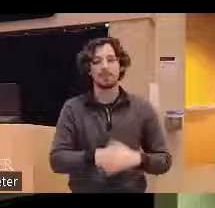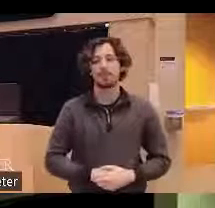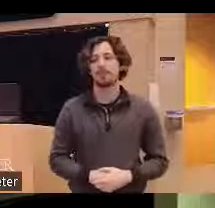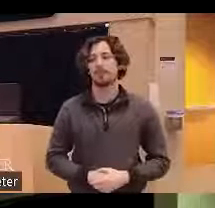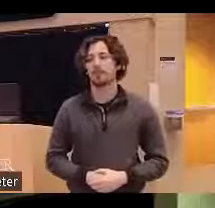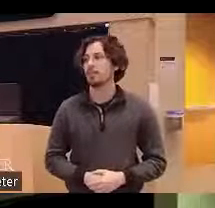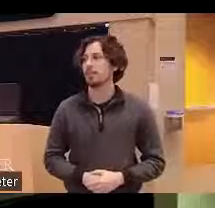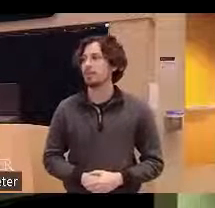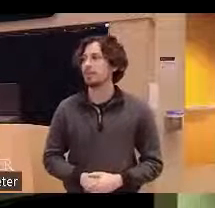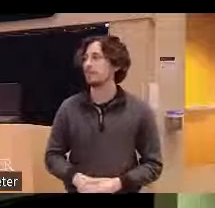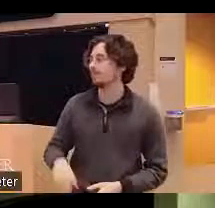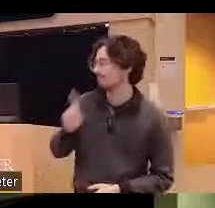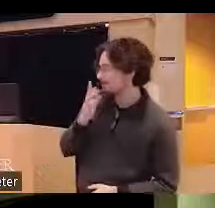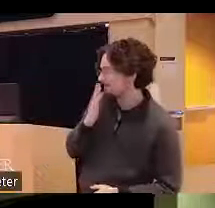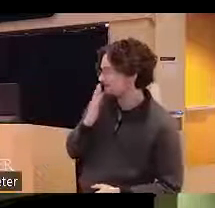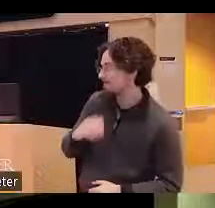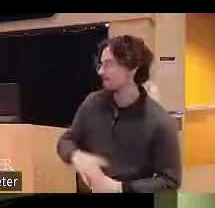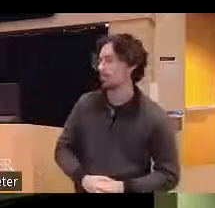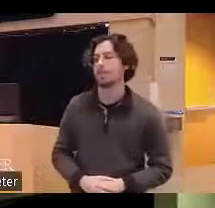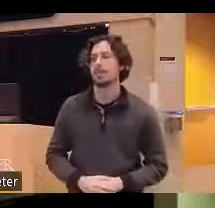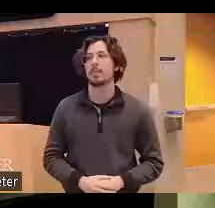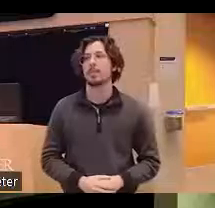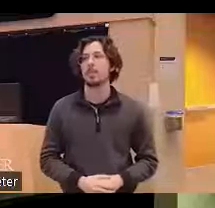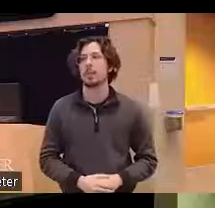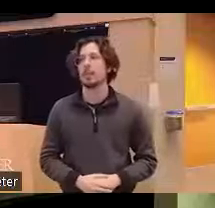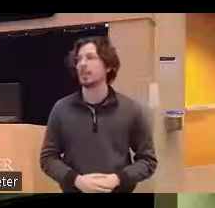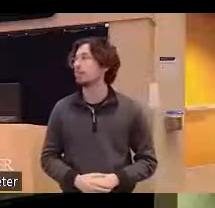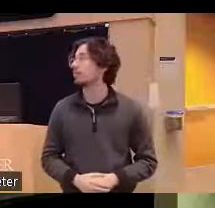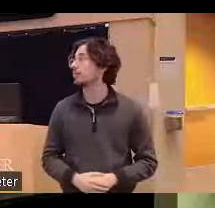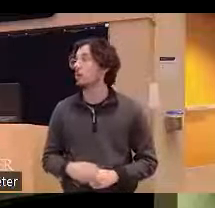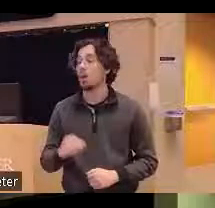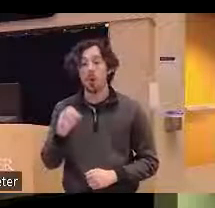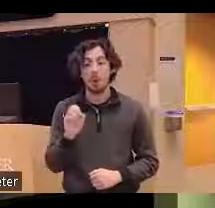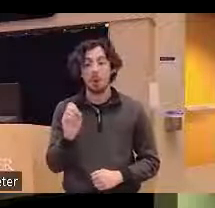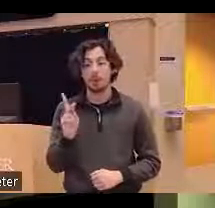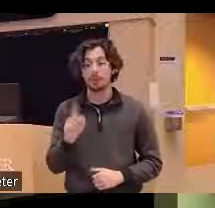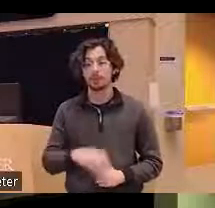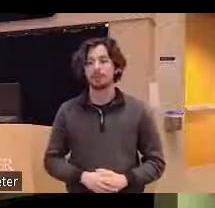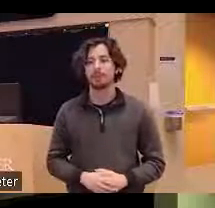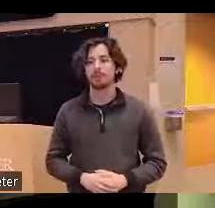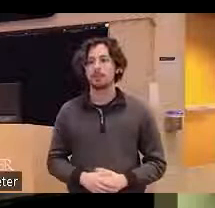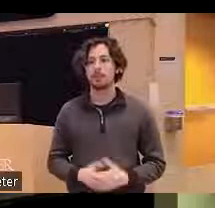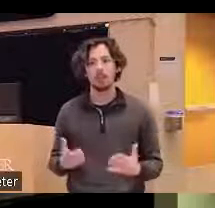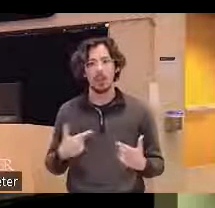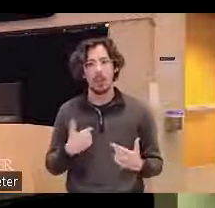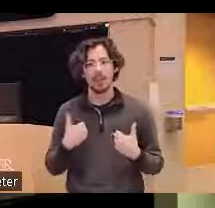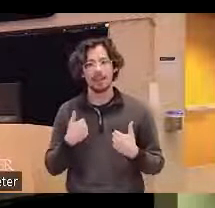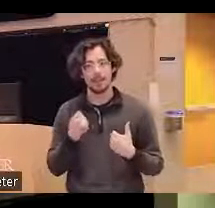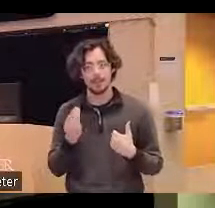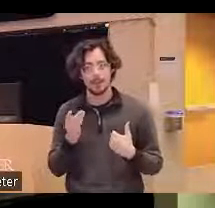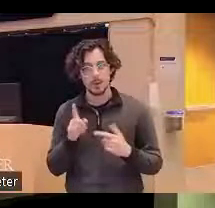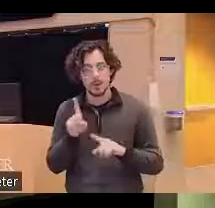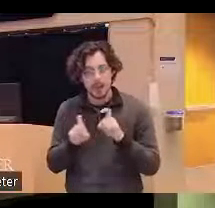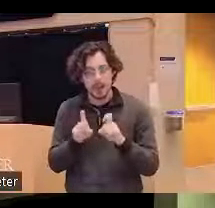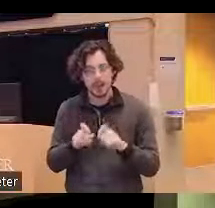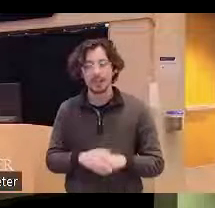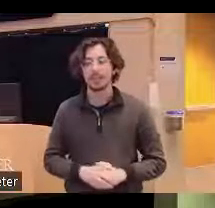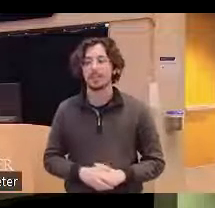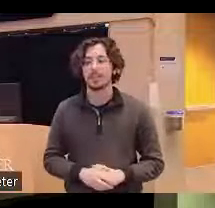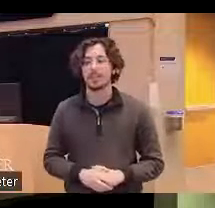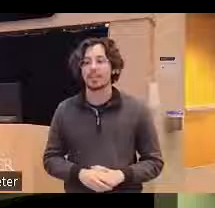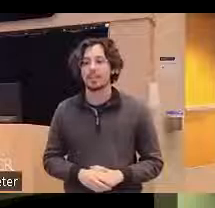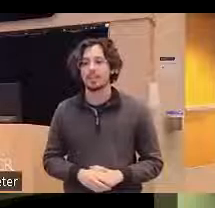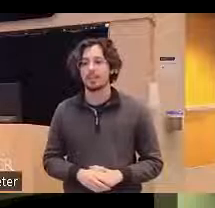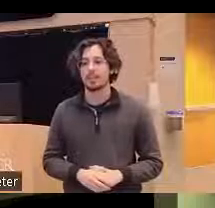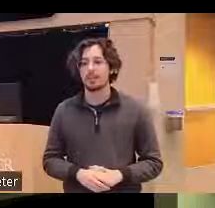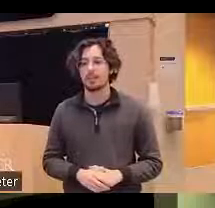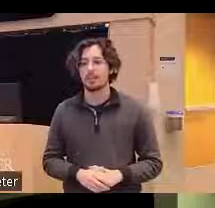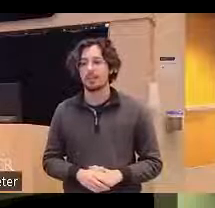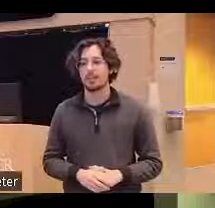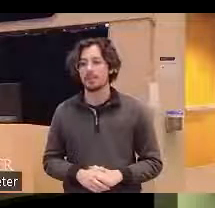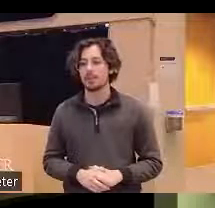pleasure okay um well I have a couple of questions oh than I think we may have